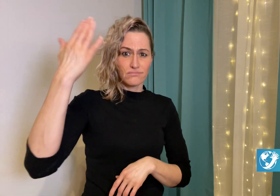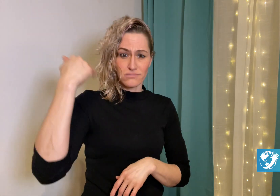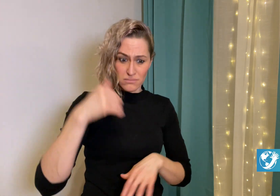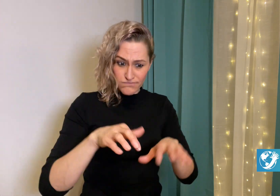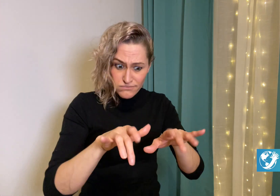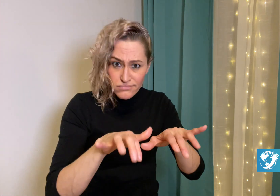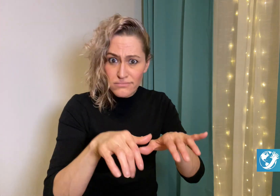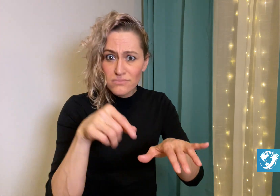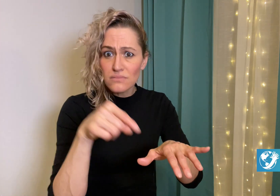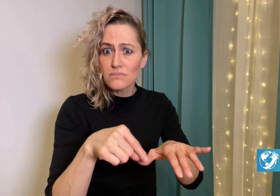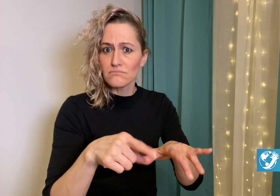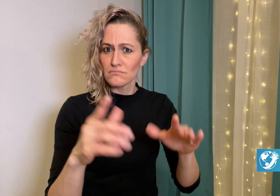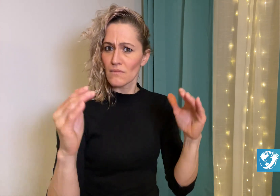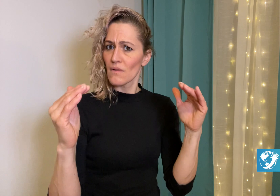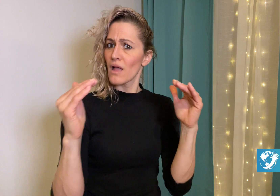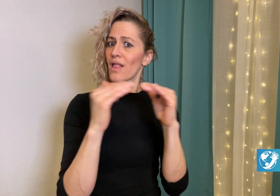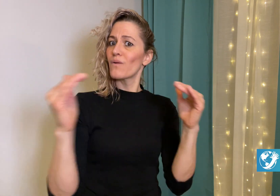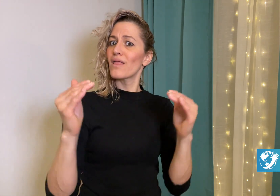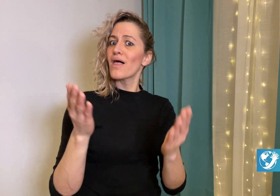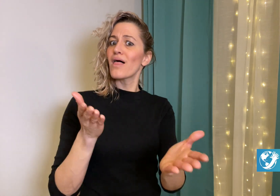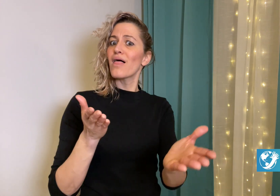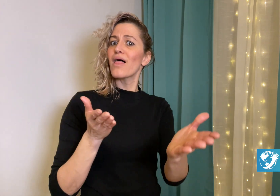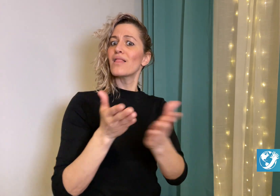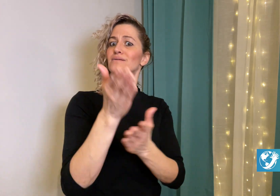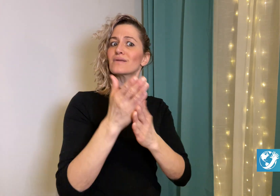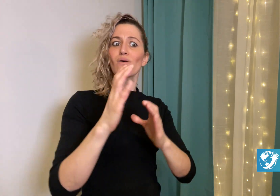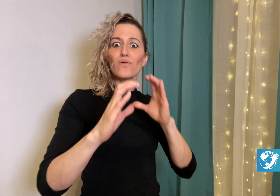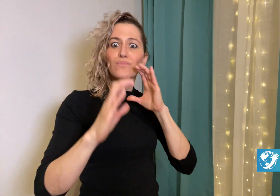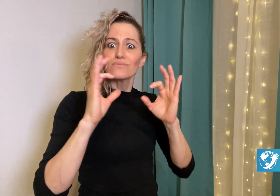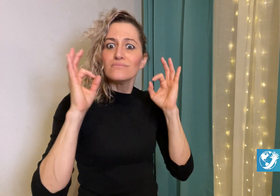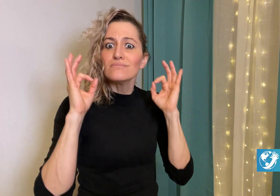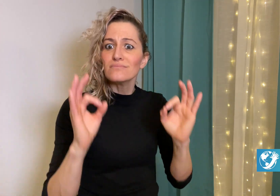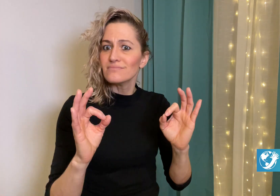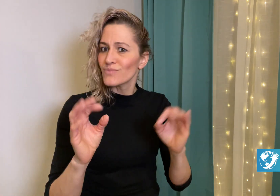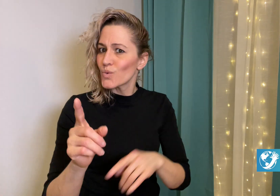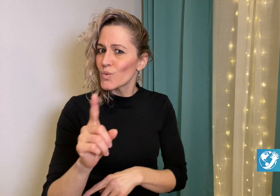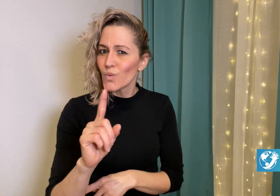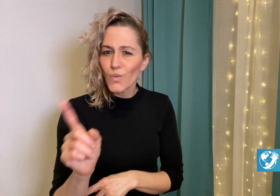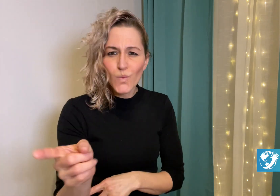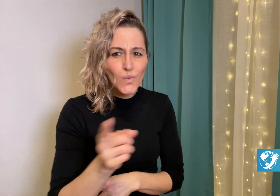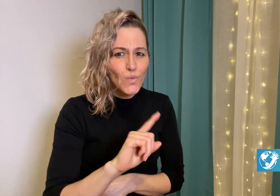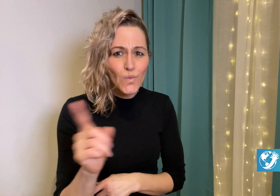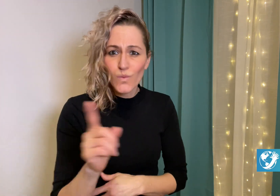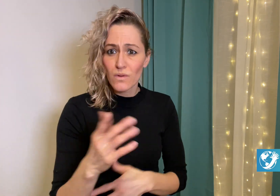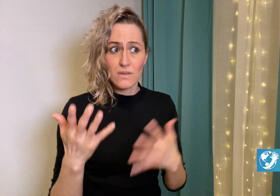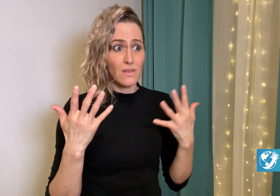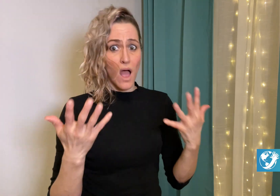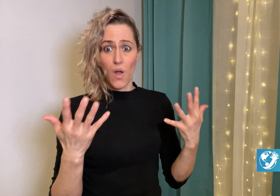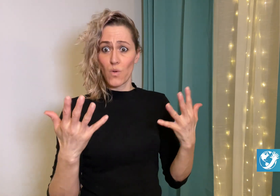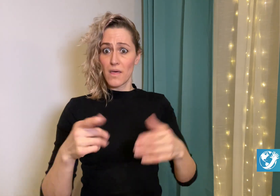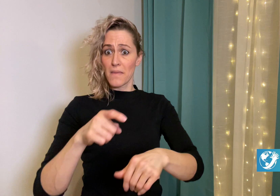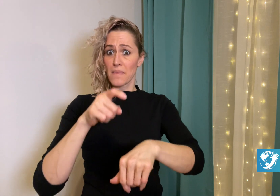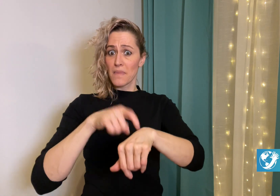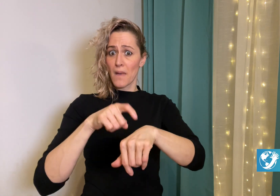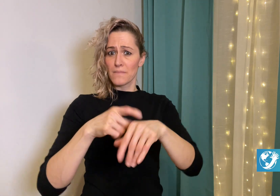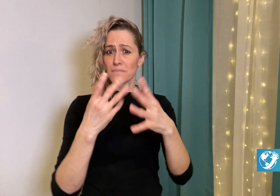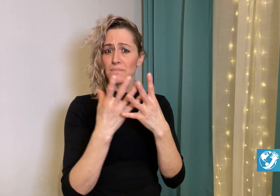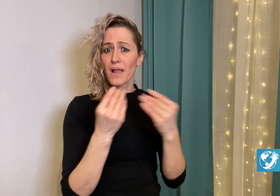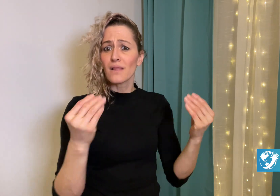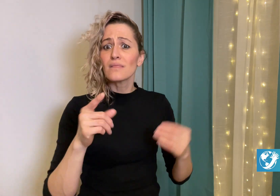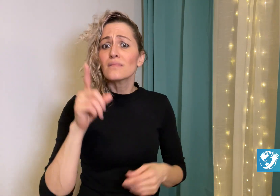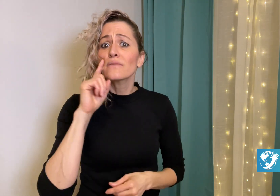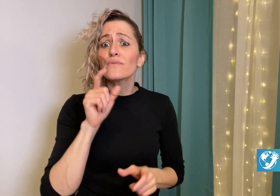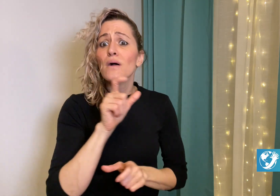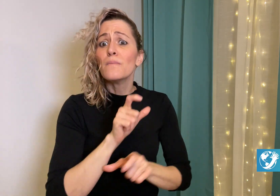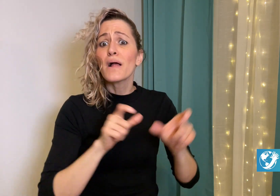of communication and does not provide equal access